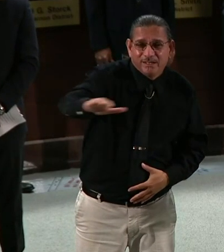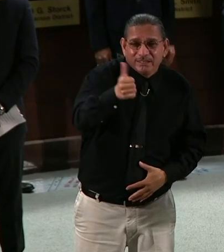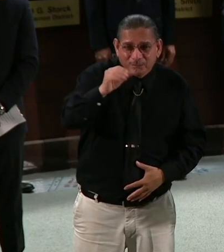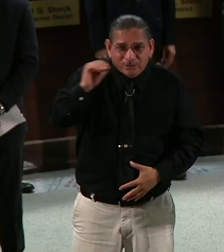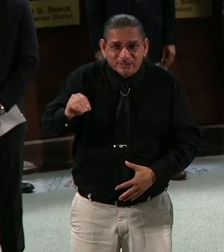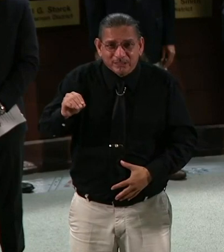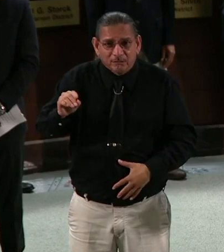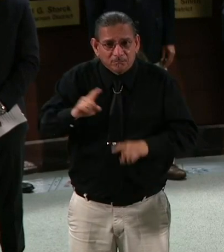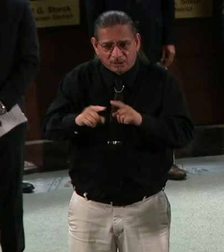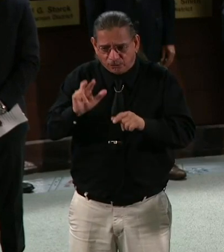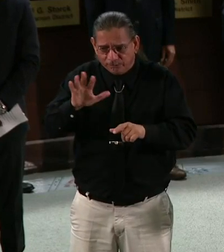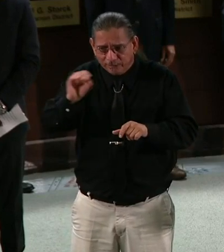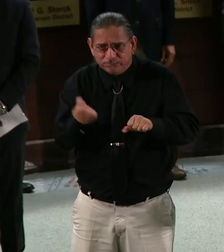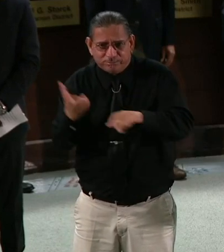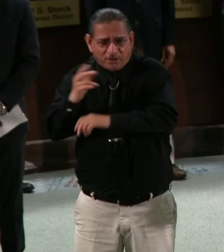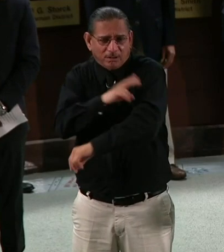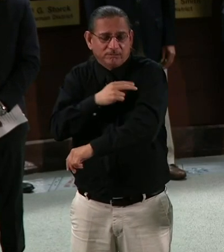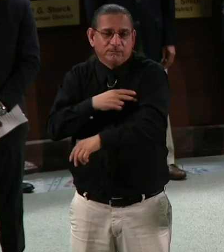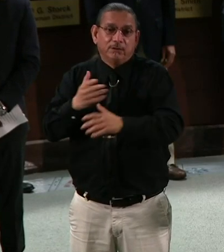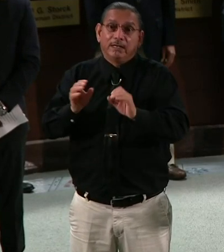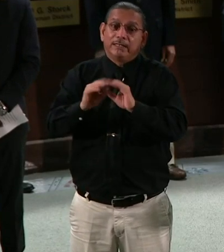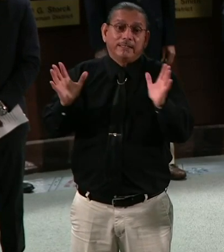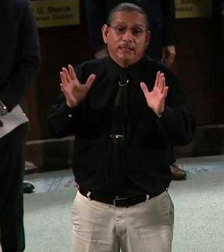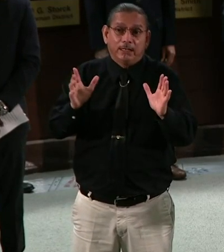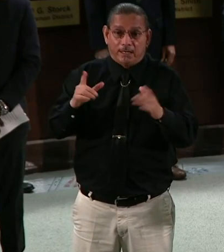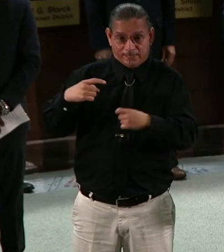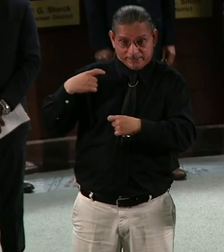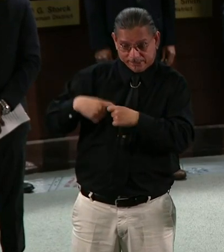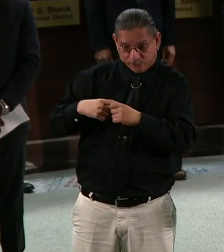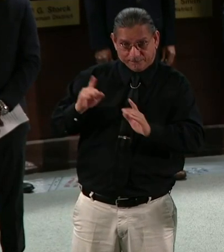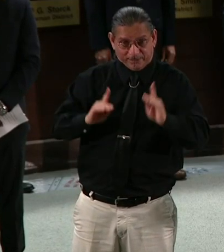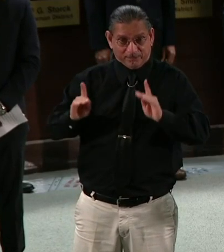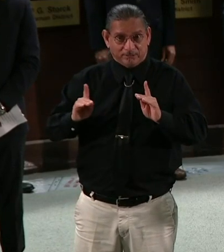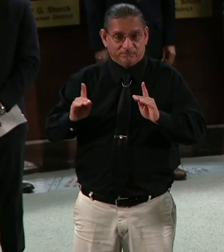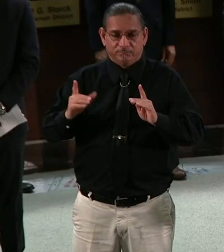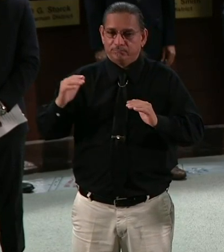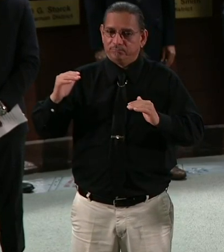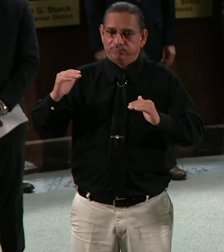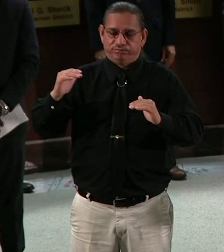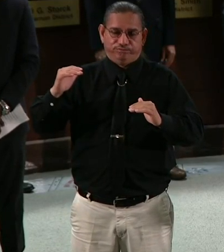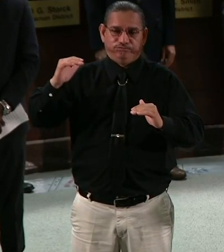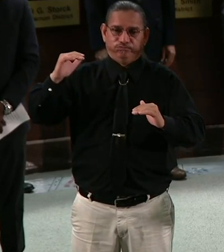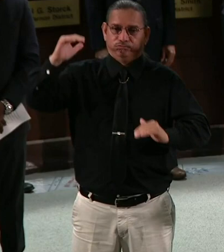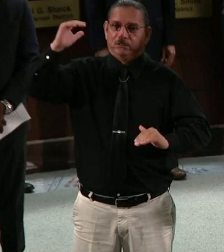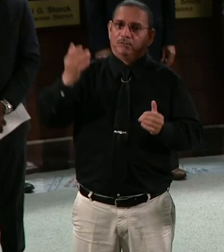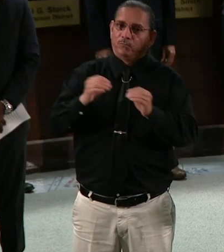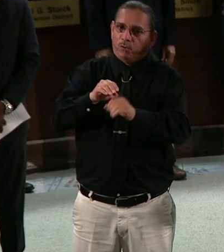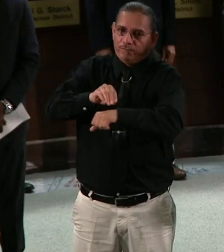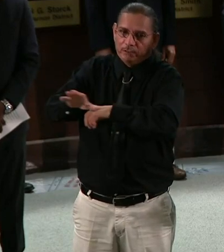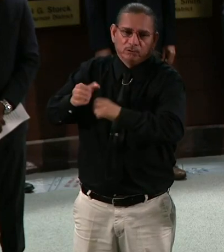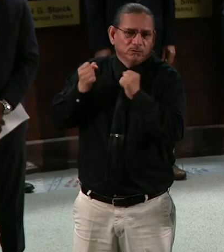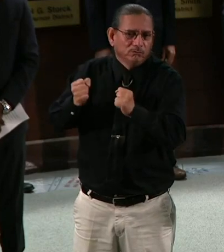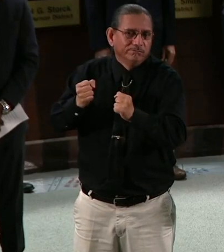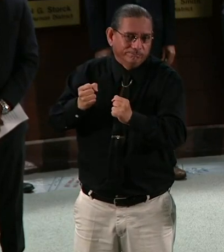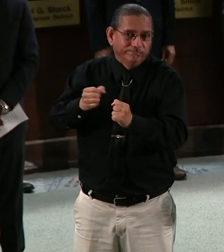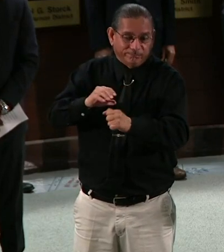OF OUR POPULATION HERE IN THE COMMONWEALTH CLEARLY LATINO COMMUNITIES ARE